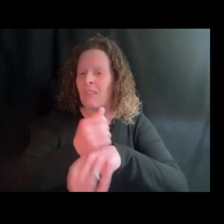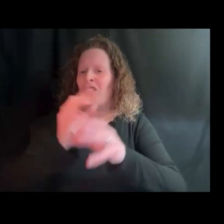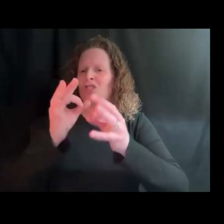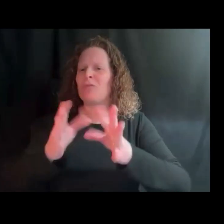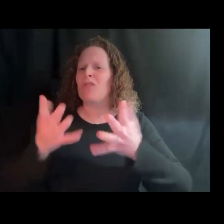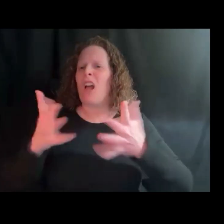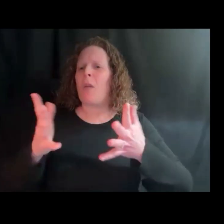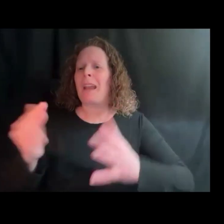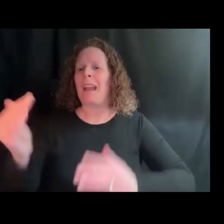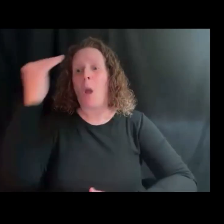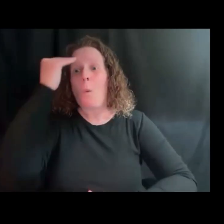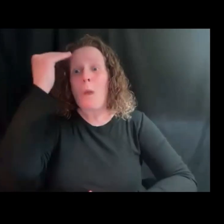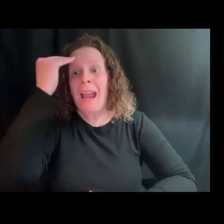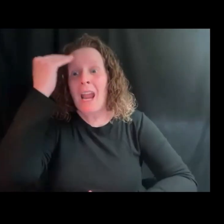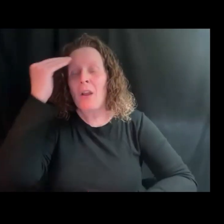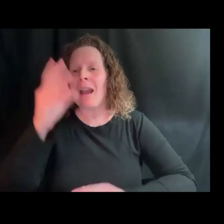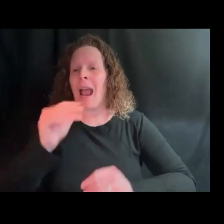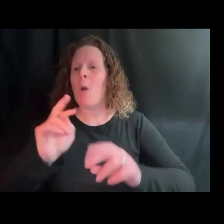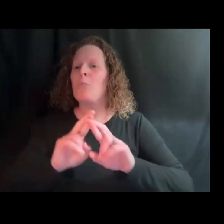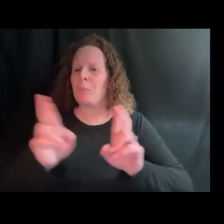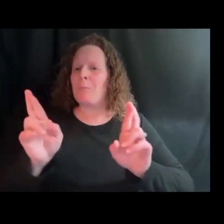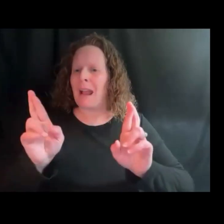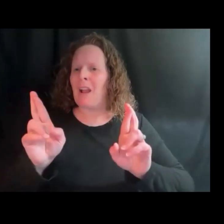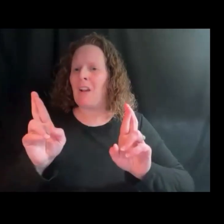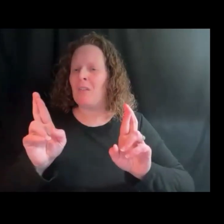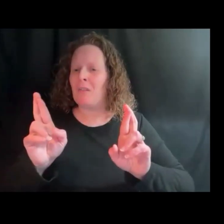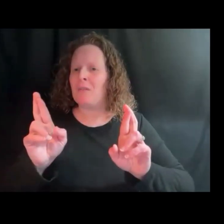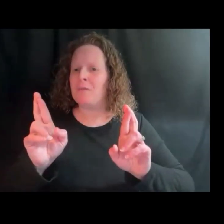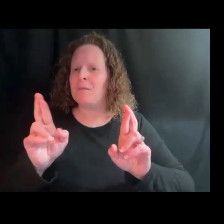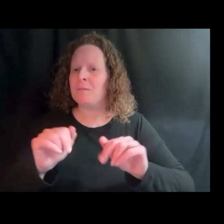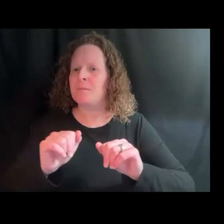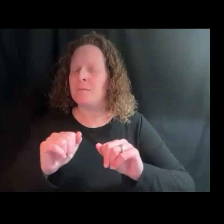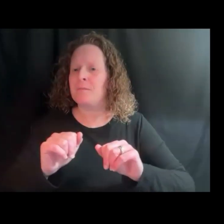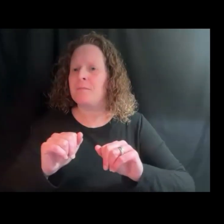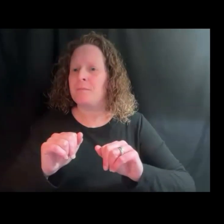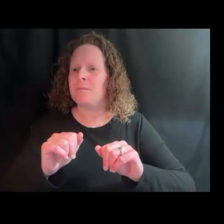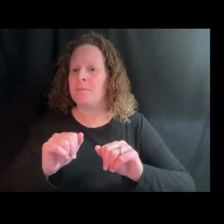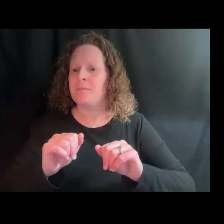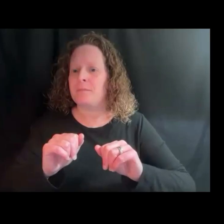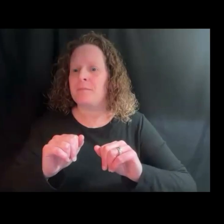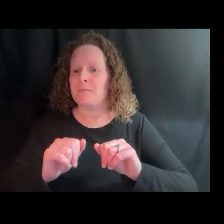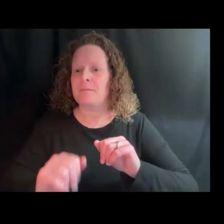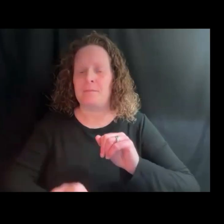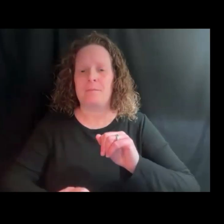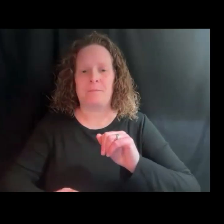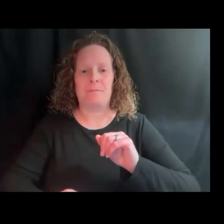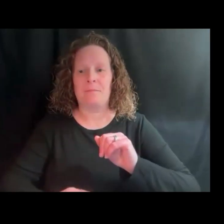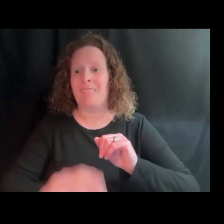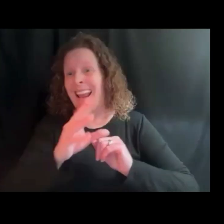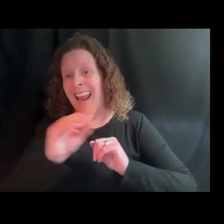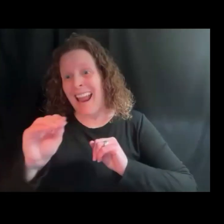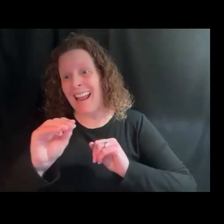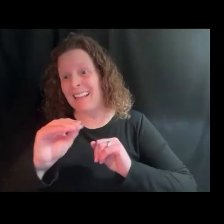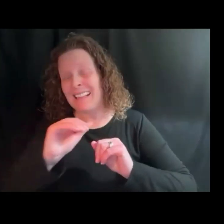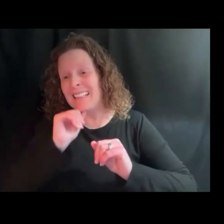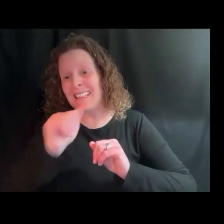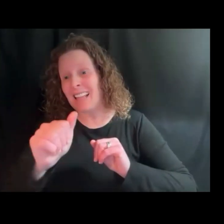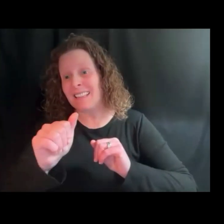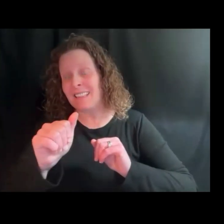Be aware that this is coming up. So the interpreter is aware that an IEP is coming up and they are prepared to move things around